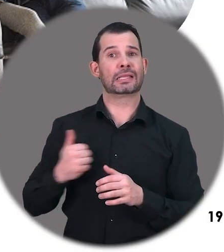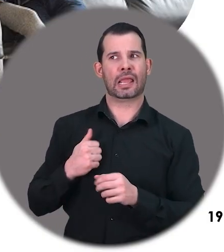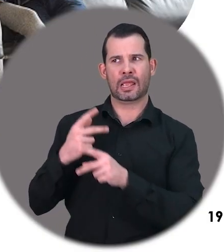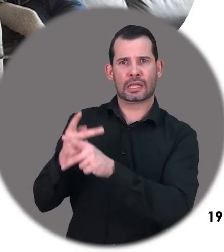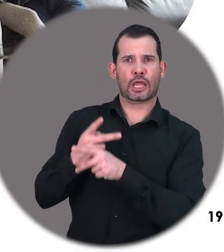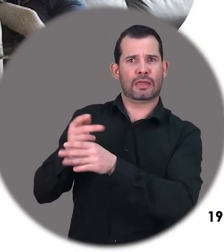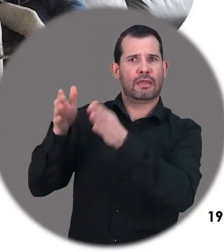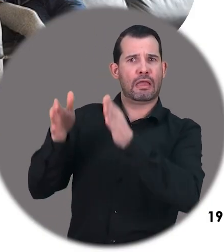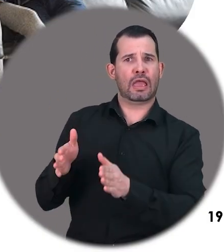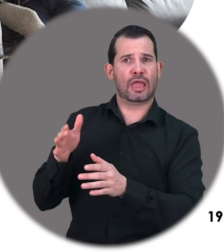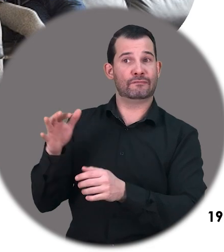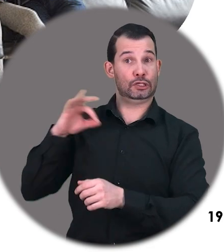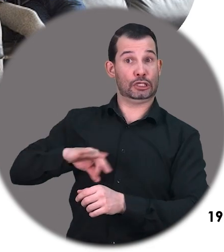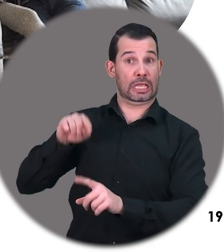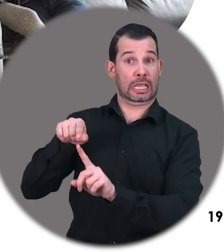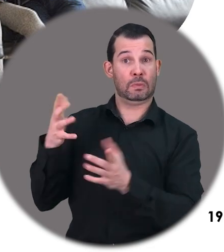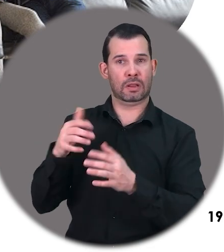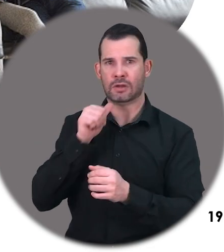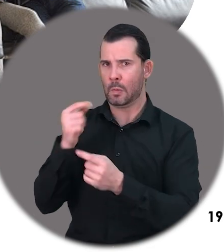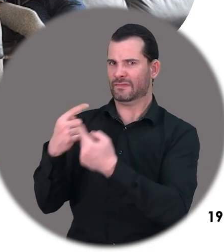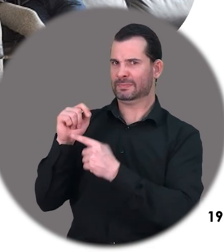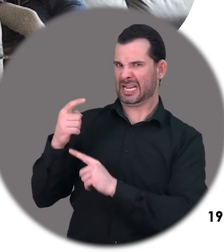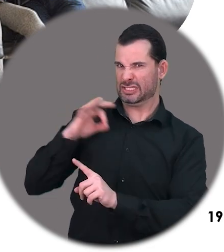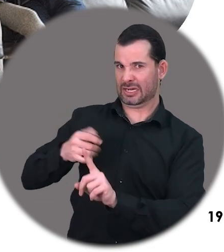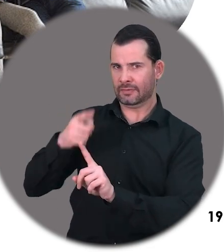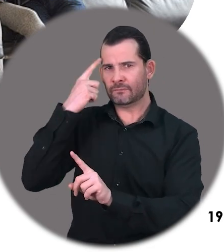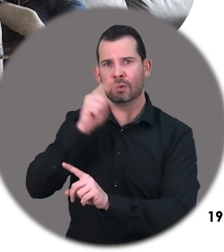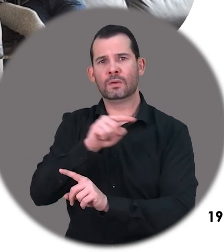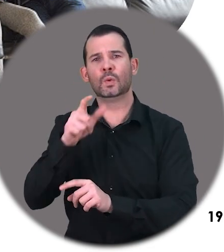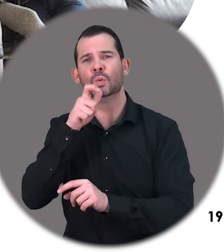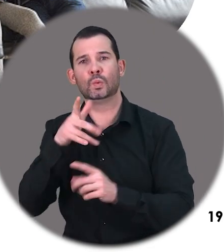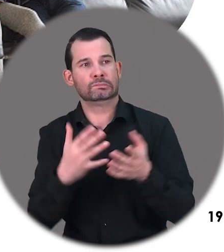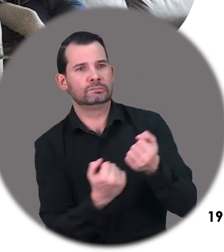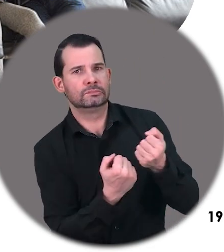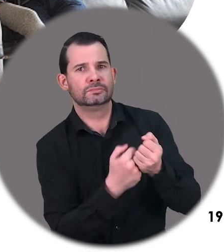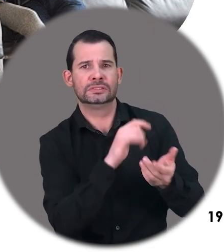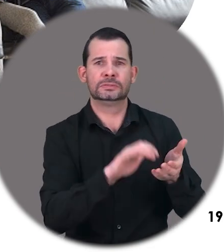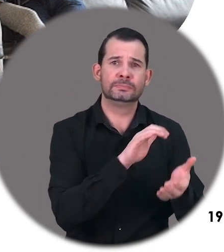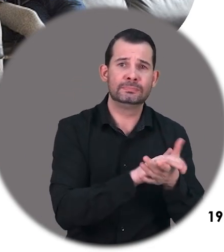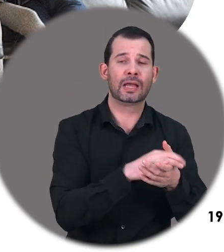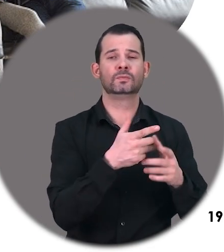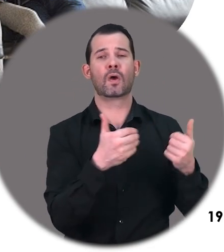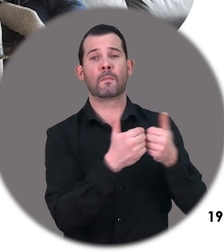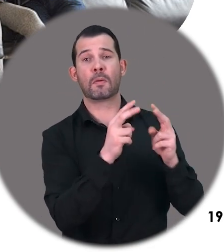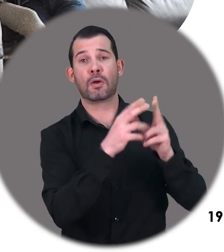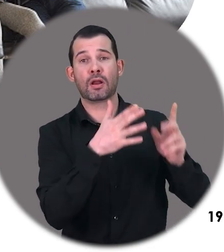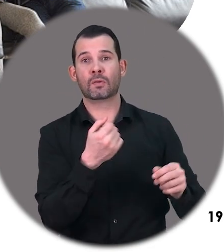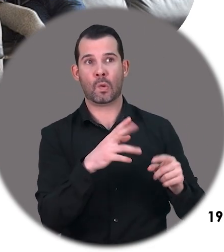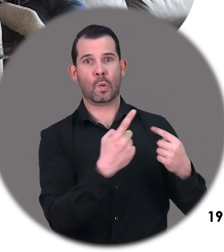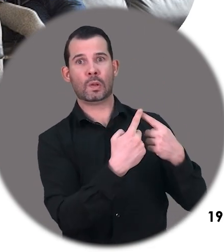The Canada caregiver credit is a non-refundable tax credit for those who support a spouse or common-law partner,